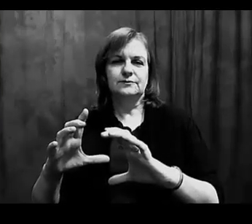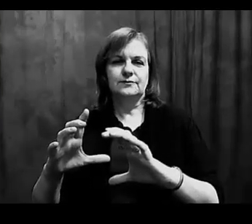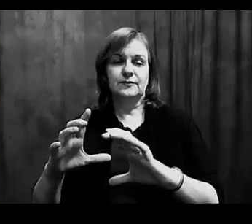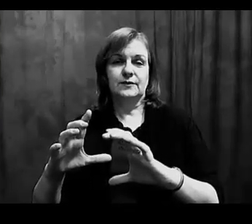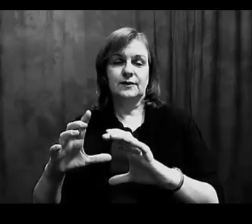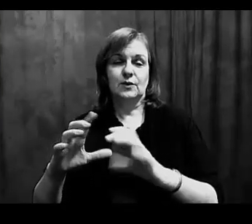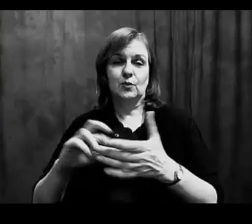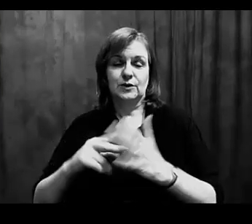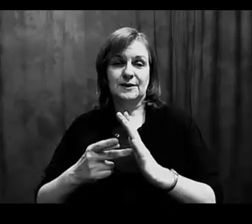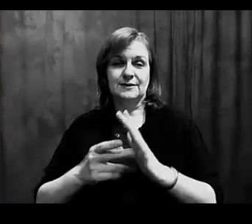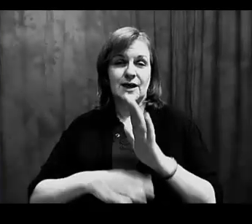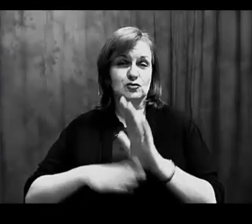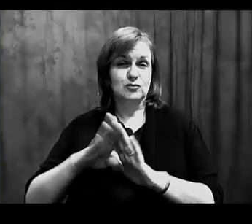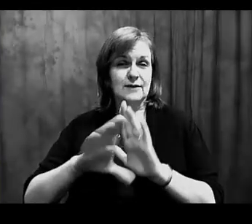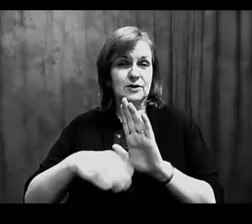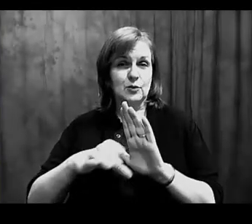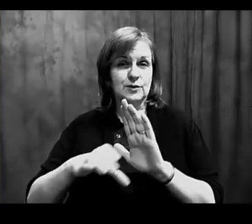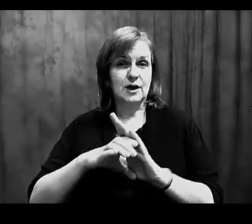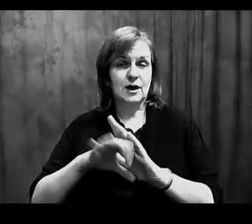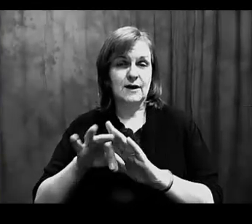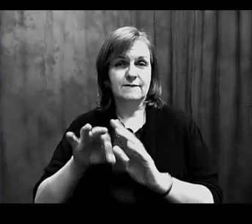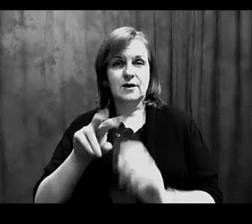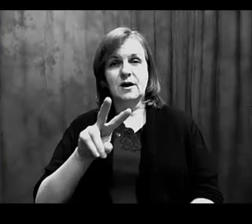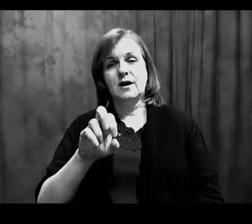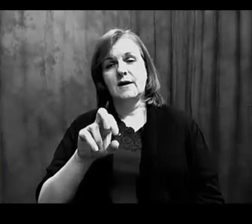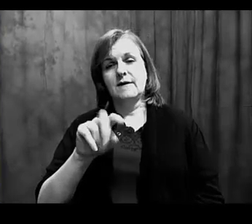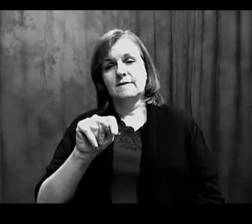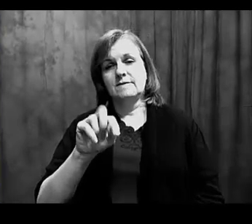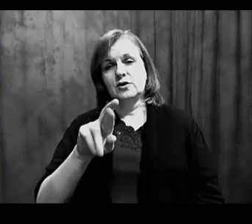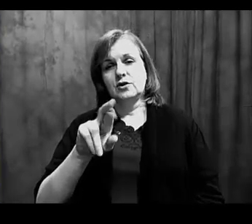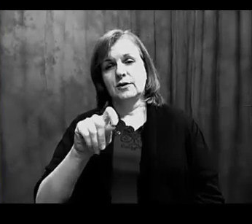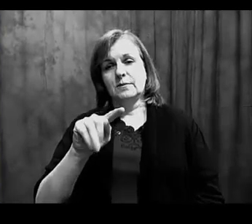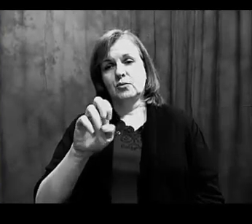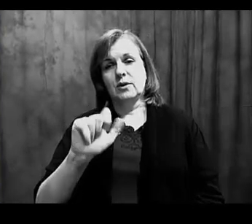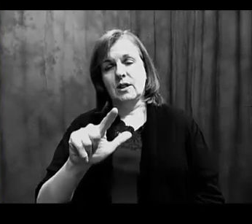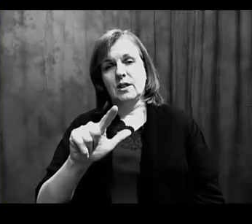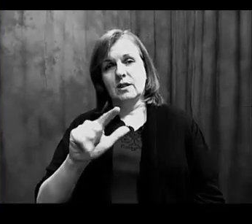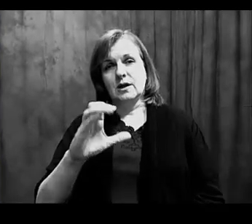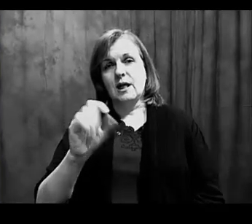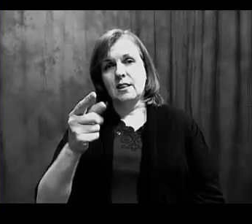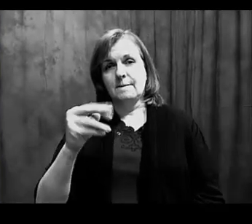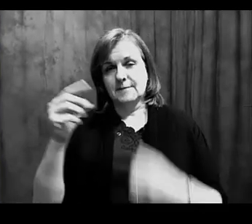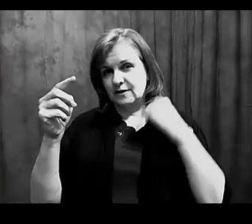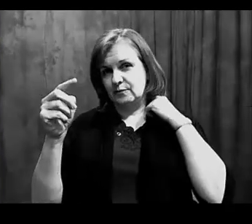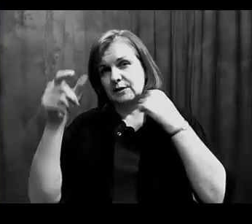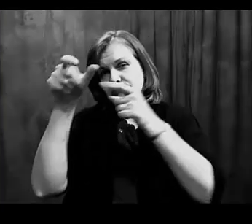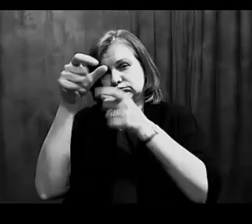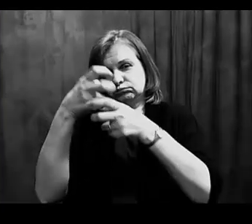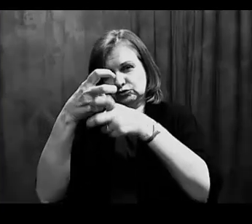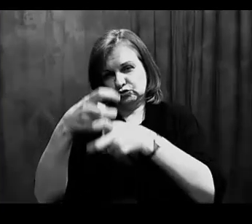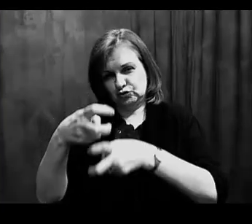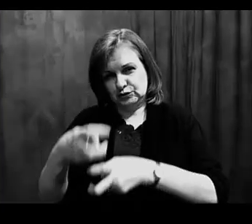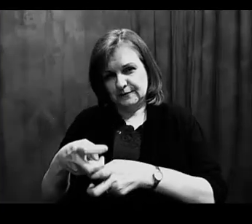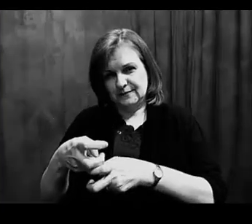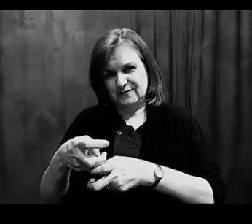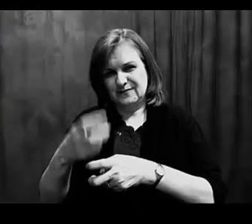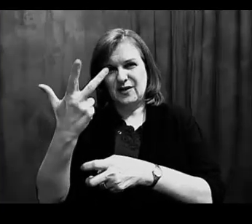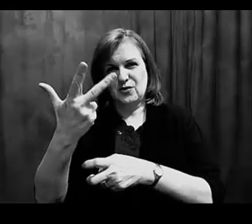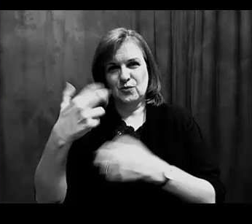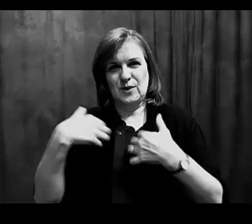with the addition of our derived characteristic of a vertical column these three at the top